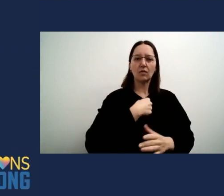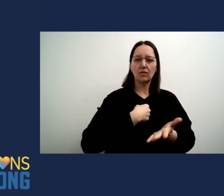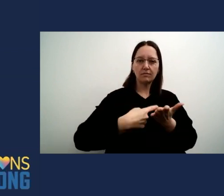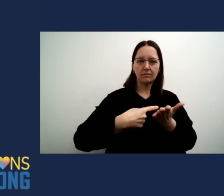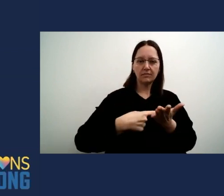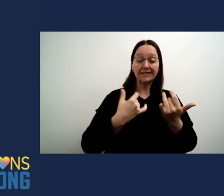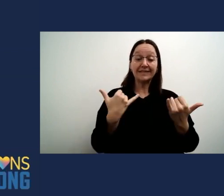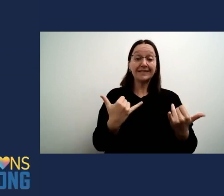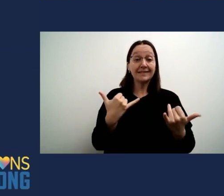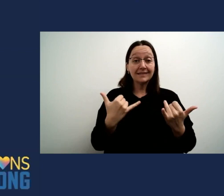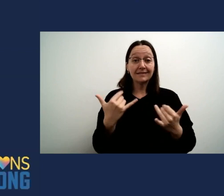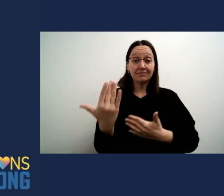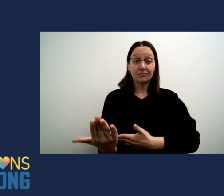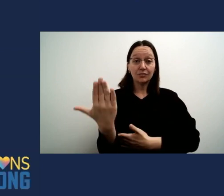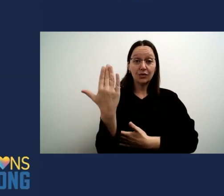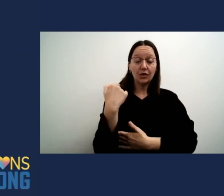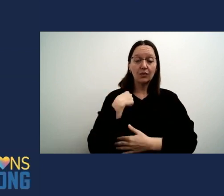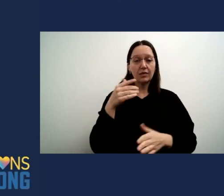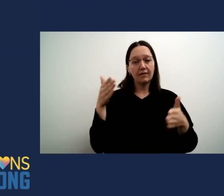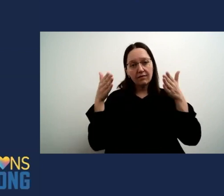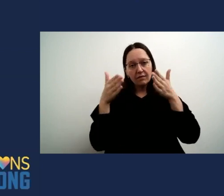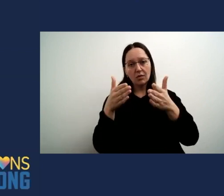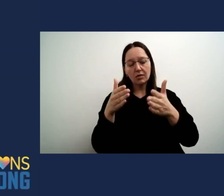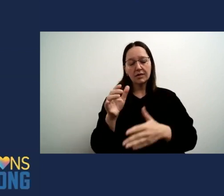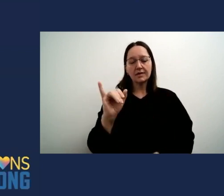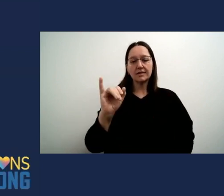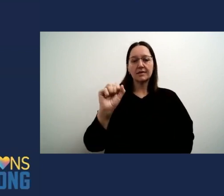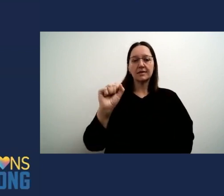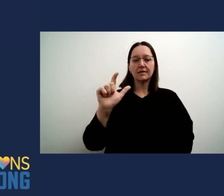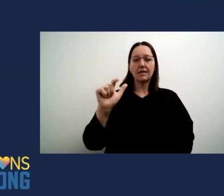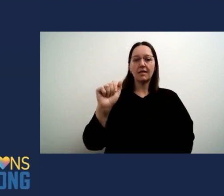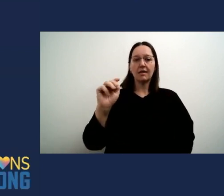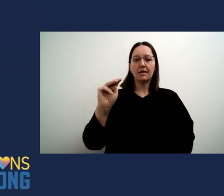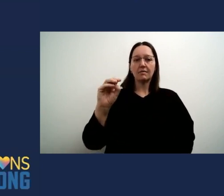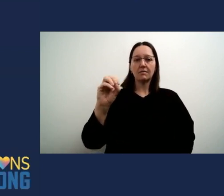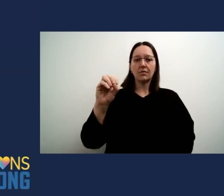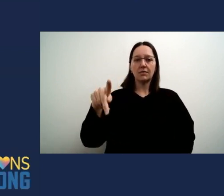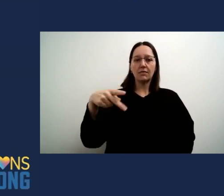workshops on dialoguing across differences, our online events